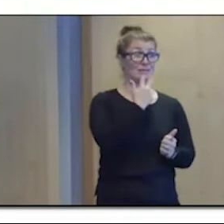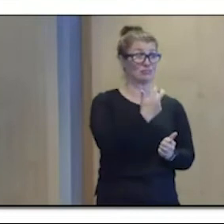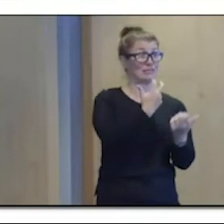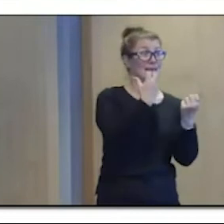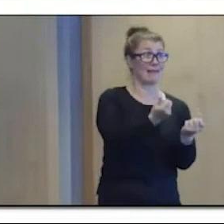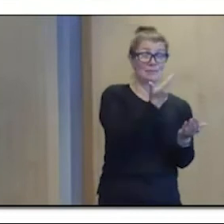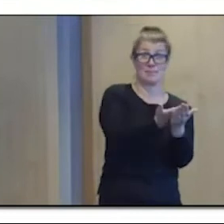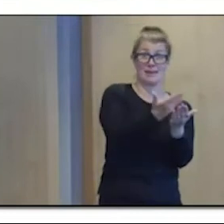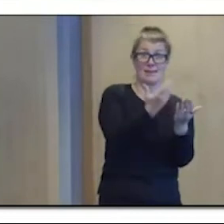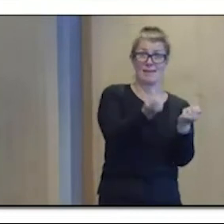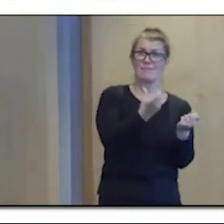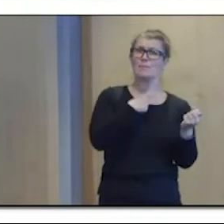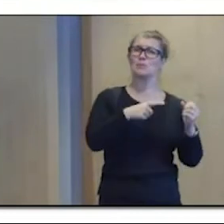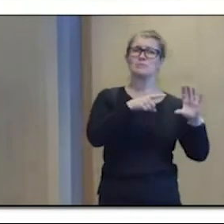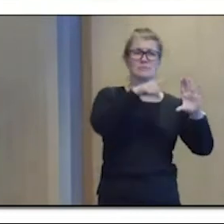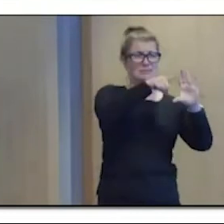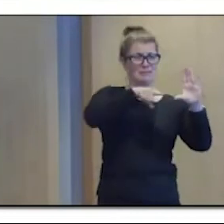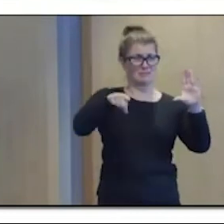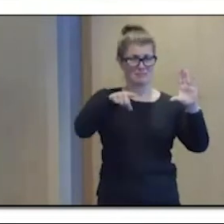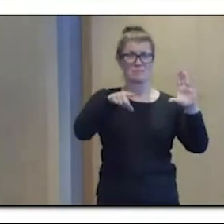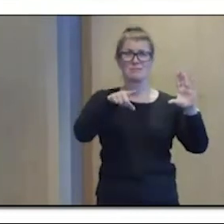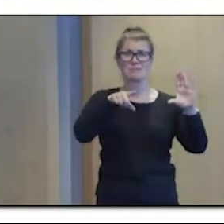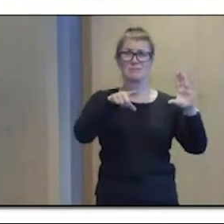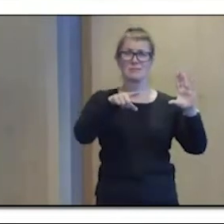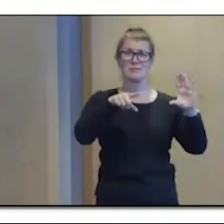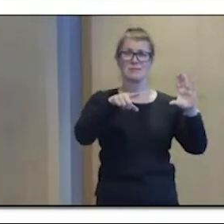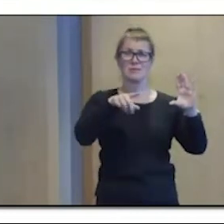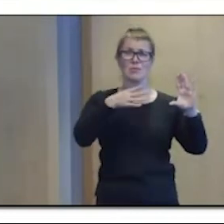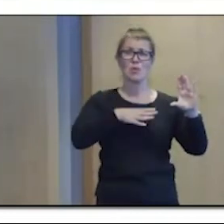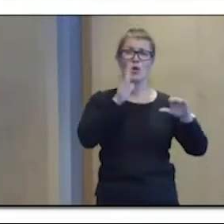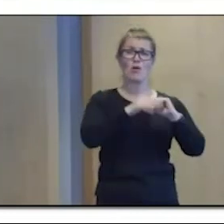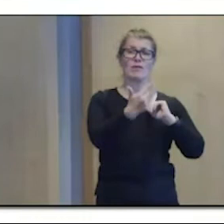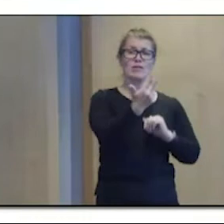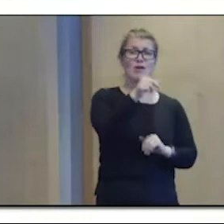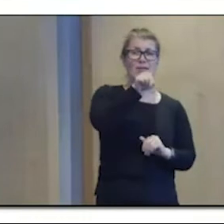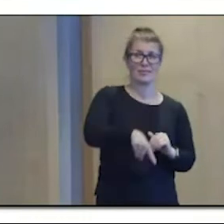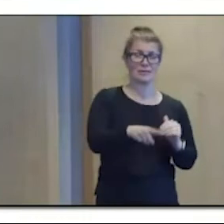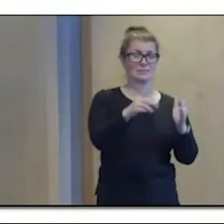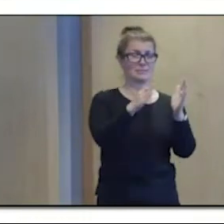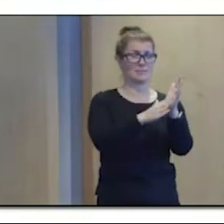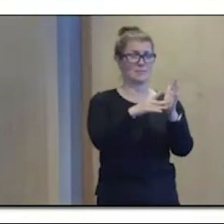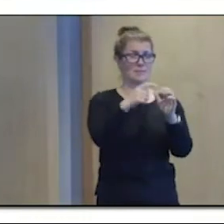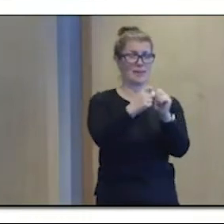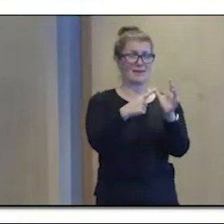in the table that we were over nine we wanted over 9 000 megawatts of demand and there was